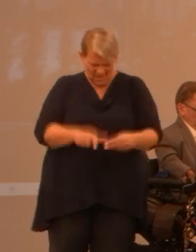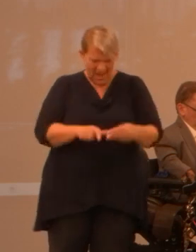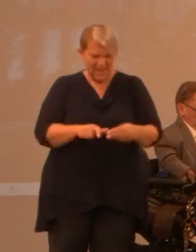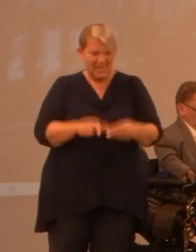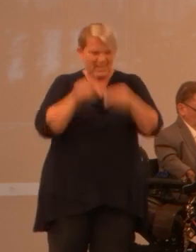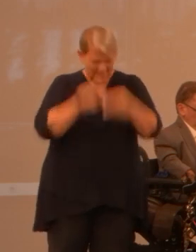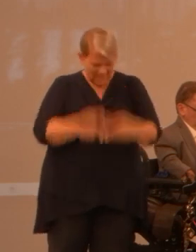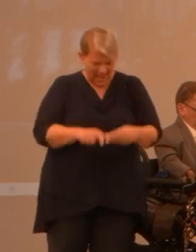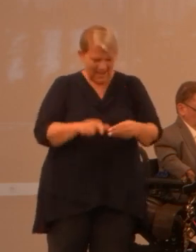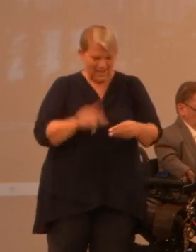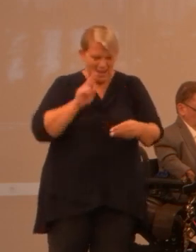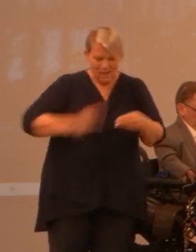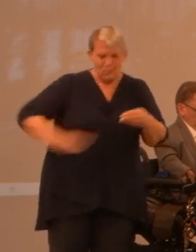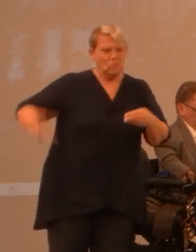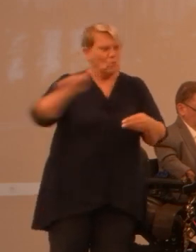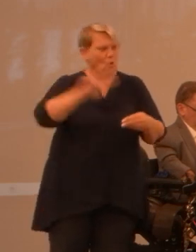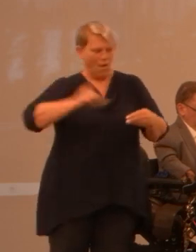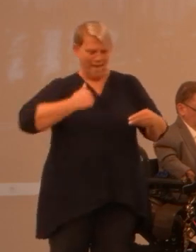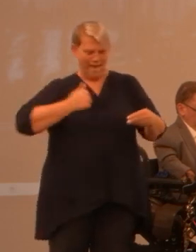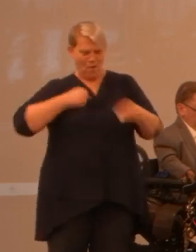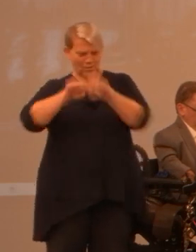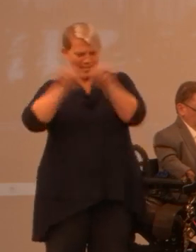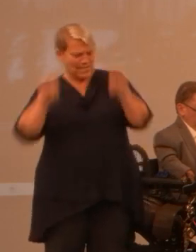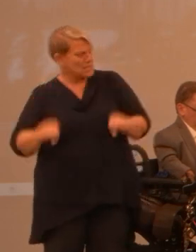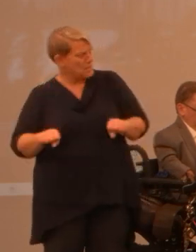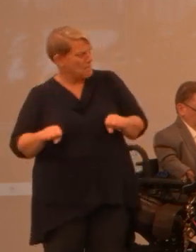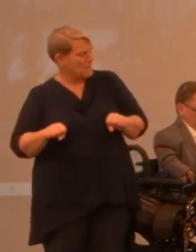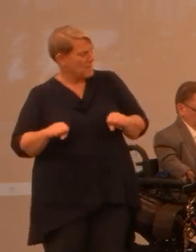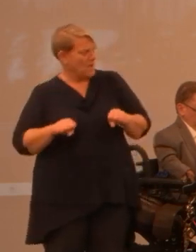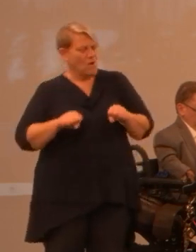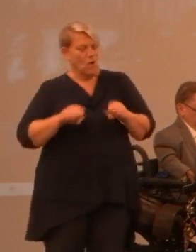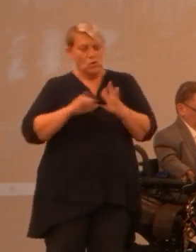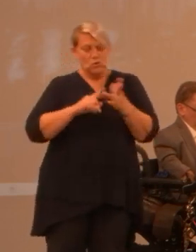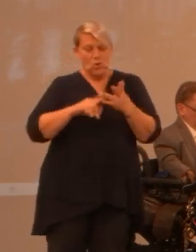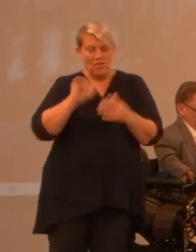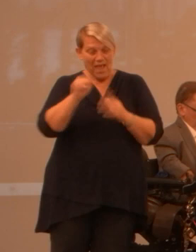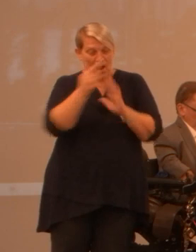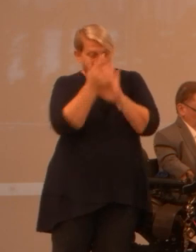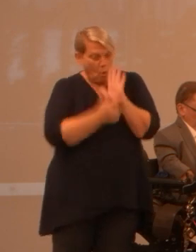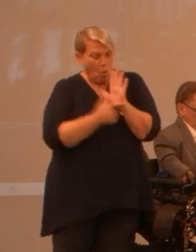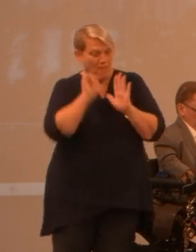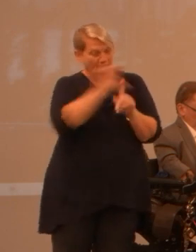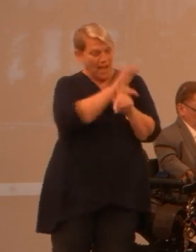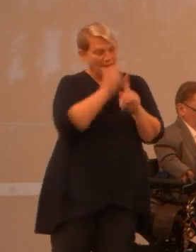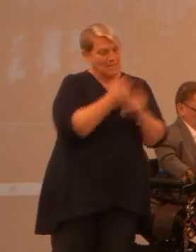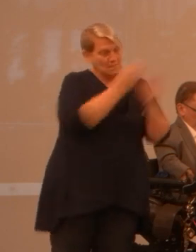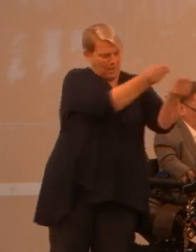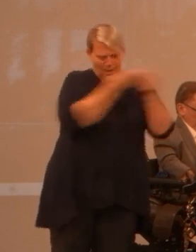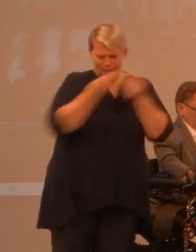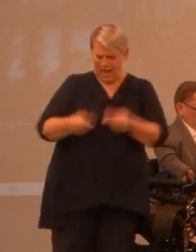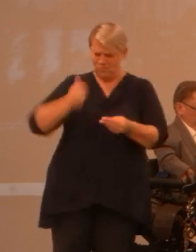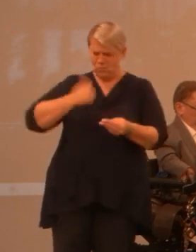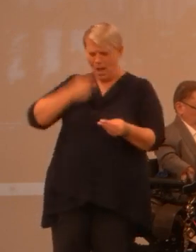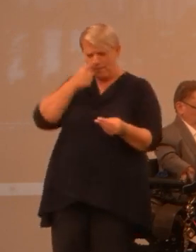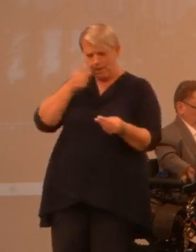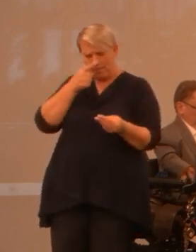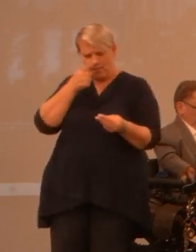they saw this system, and they ignored this system and imposed their laws and customs of the monarchy. In a minute everything that was important to us